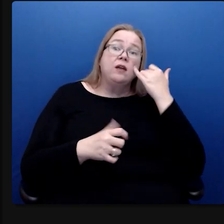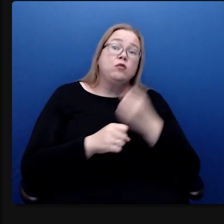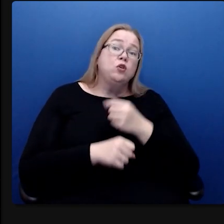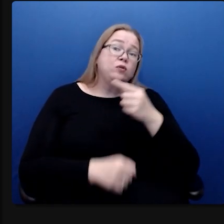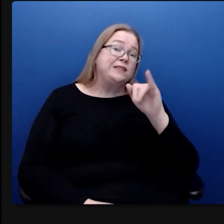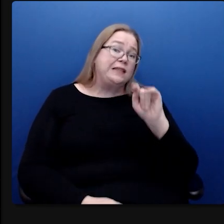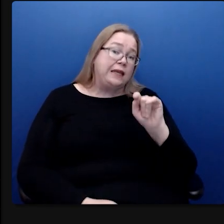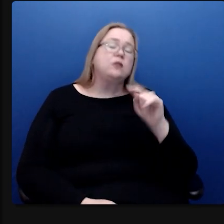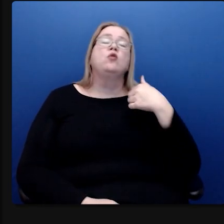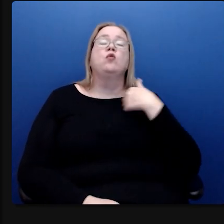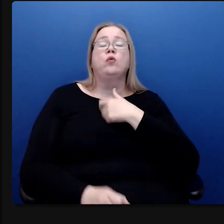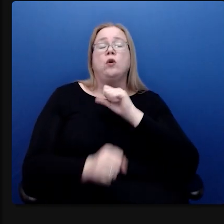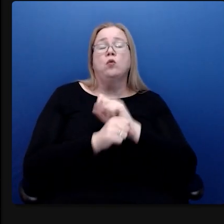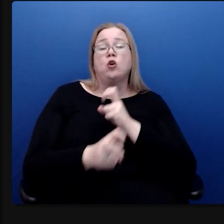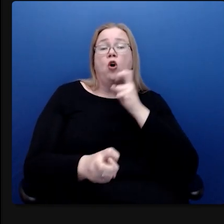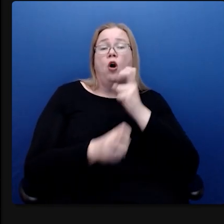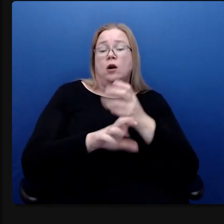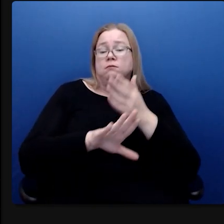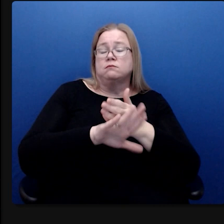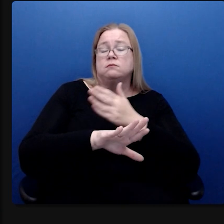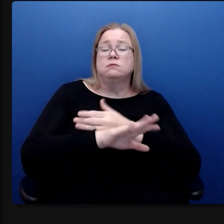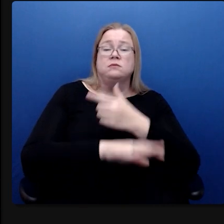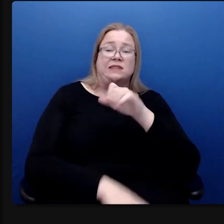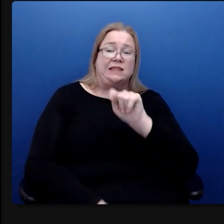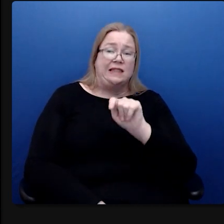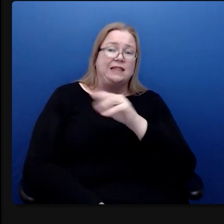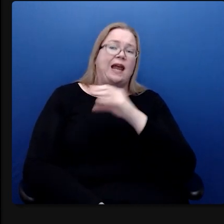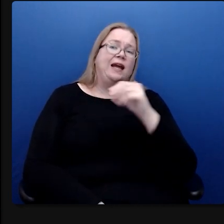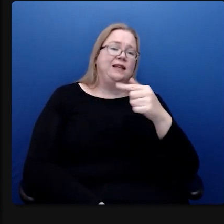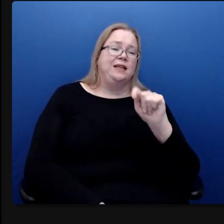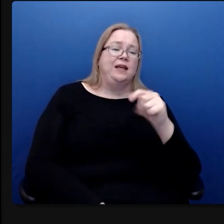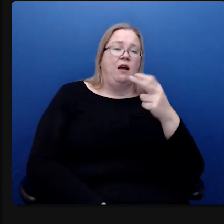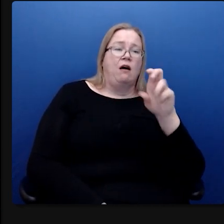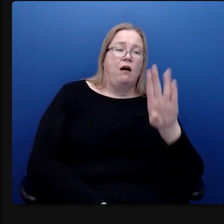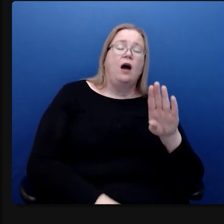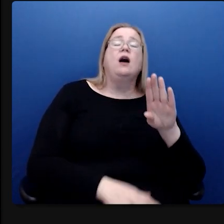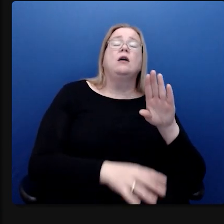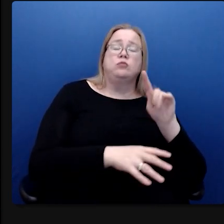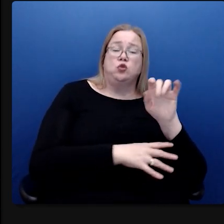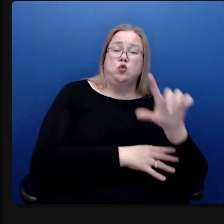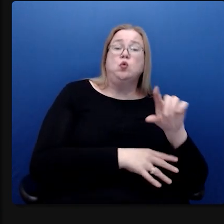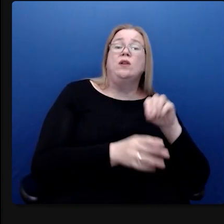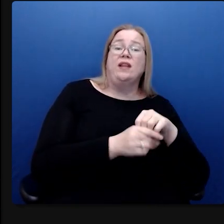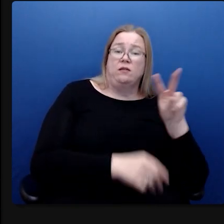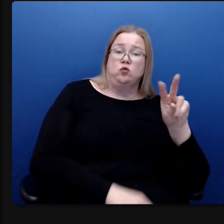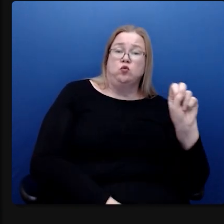If you use Git, we have been working hard on enhancing our Git and GitHub tooling in Visual Studio.